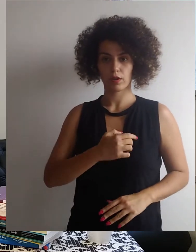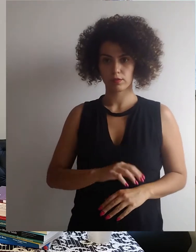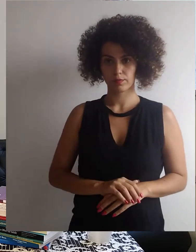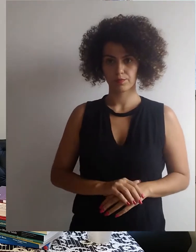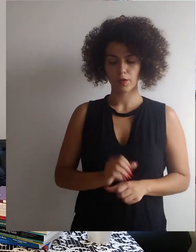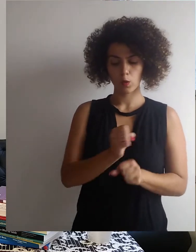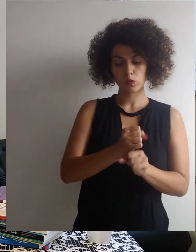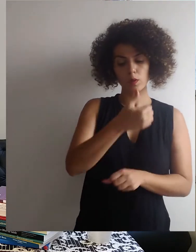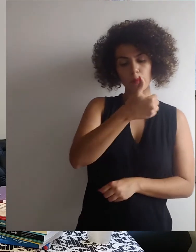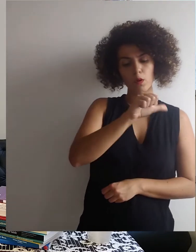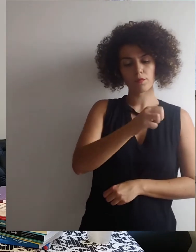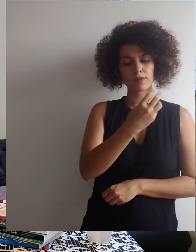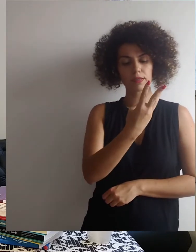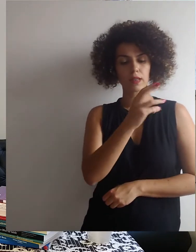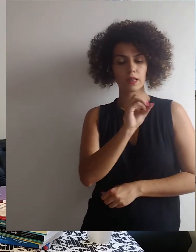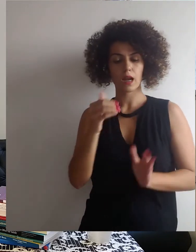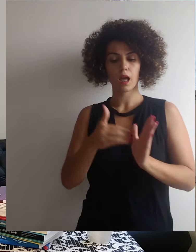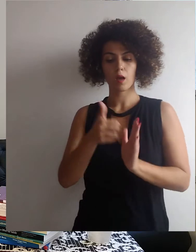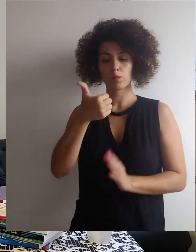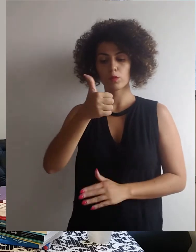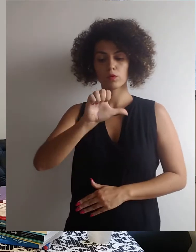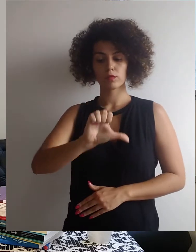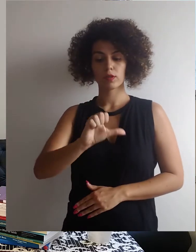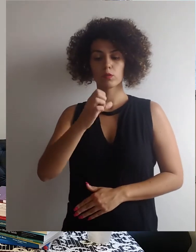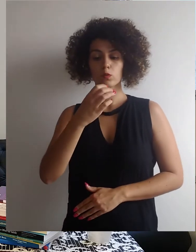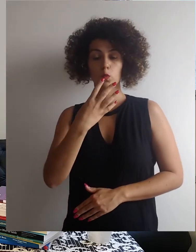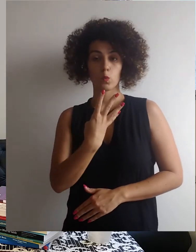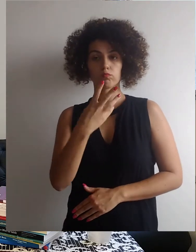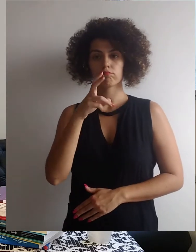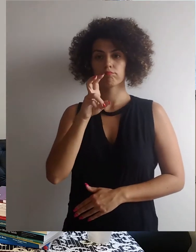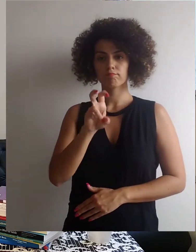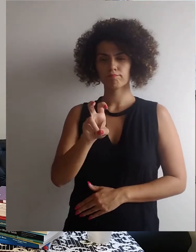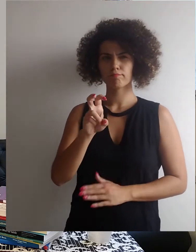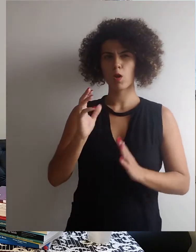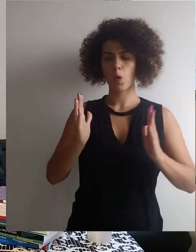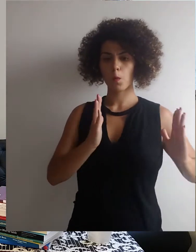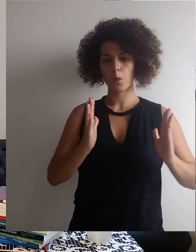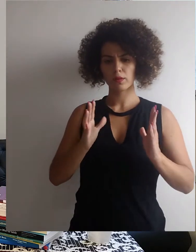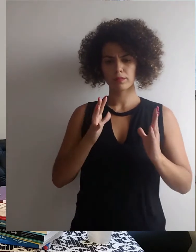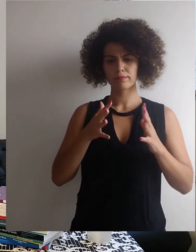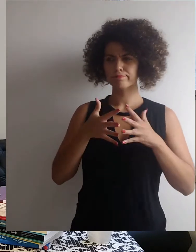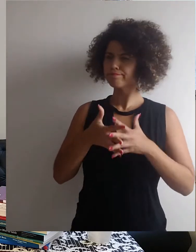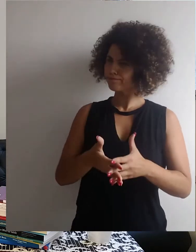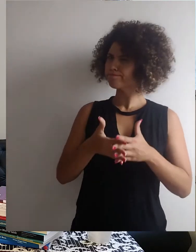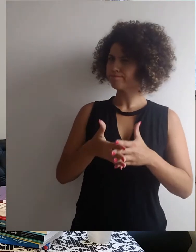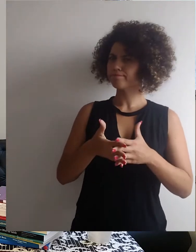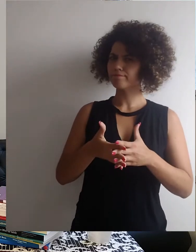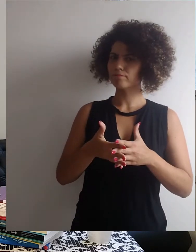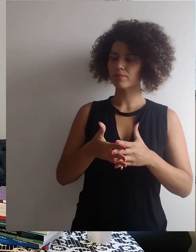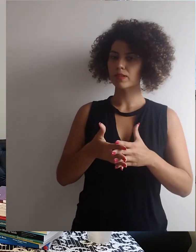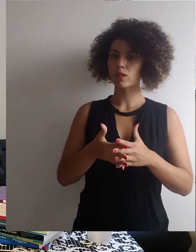the years 1930 to 1945, was a very turbulent period. This period is somewhat contradictory,